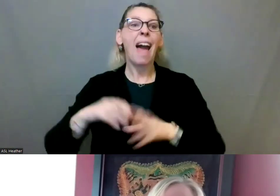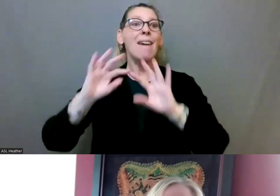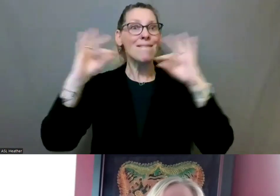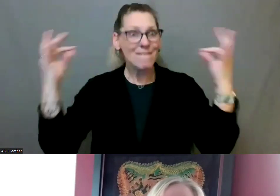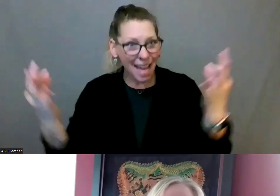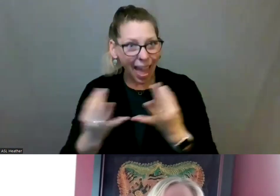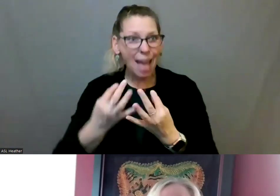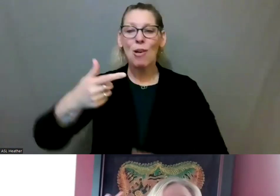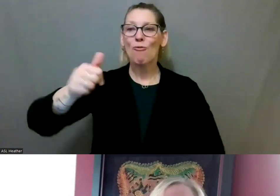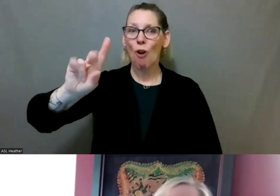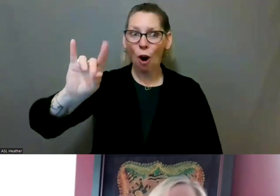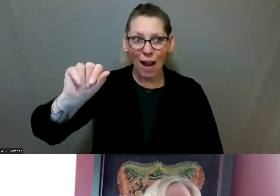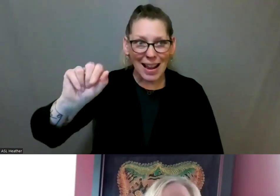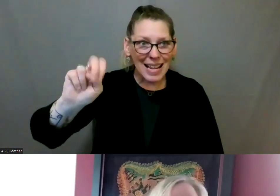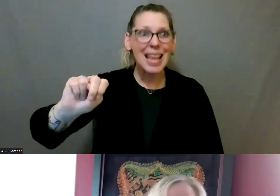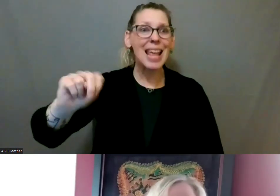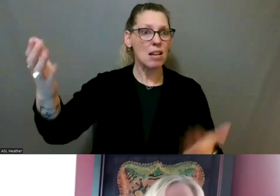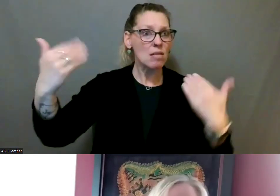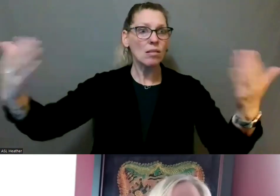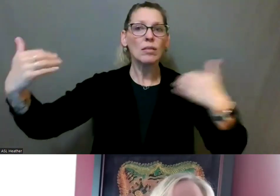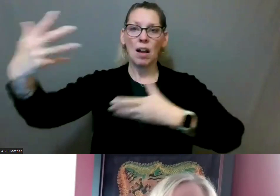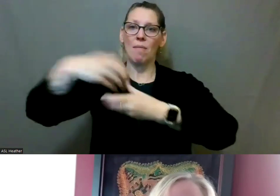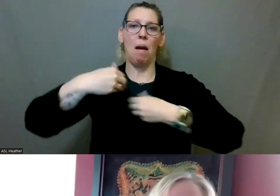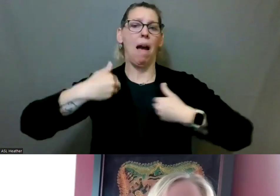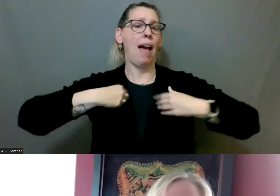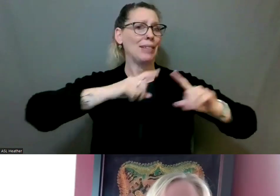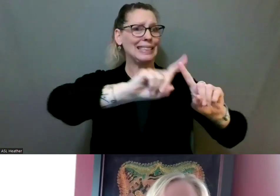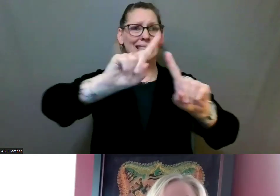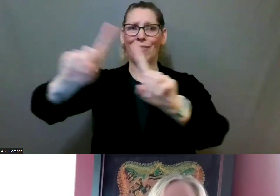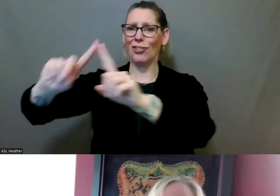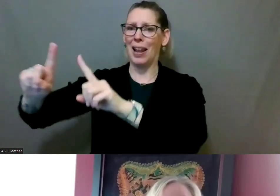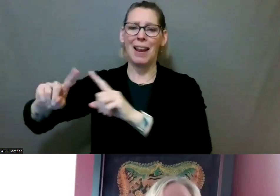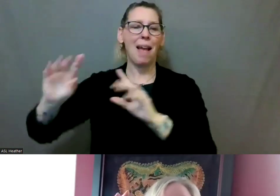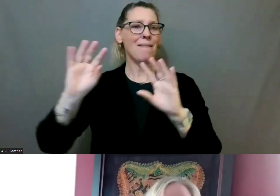engagement because we have very different kinds of family structures. So be thinking